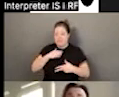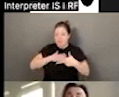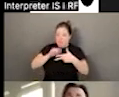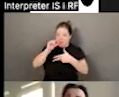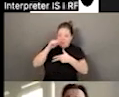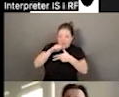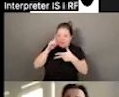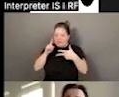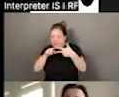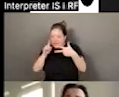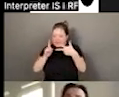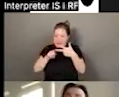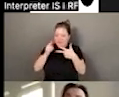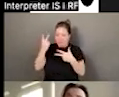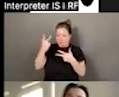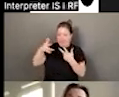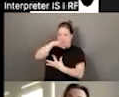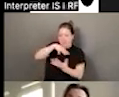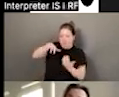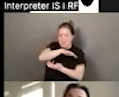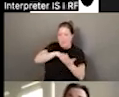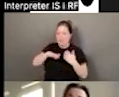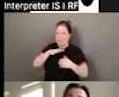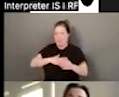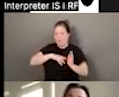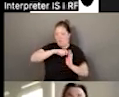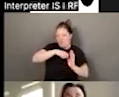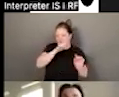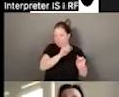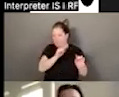But I can assure you that we have a long list of ideas that we would someday like